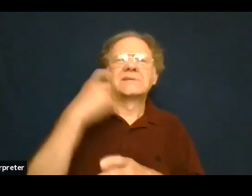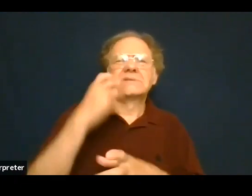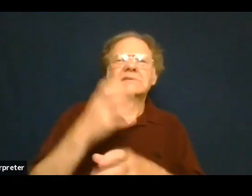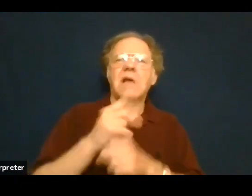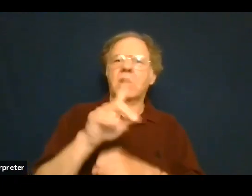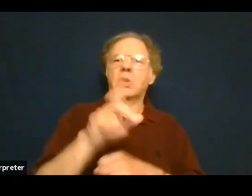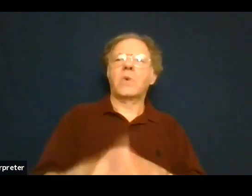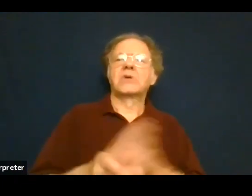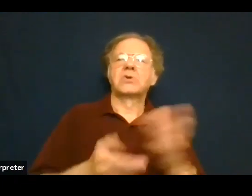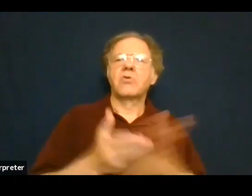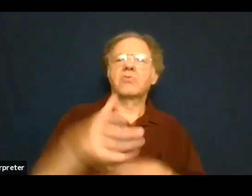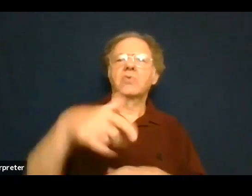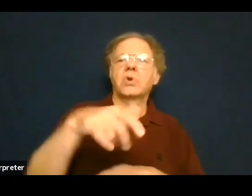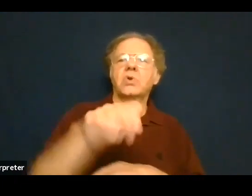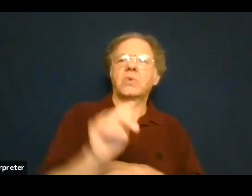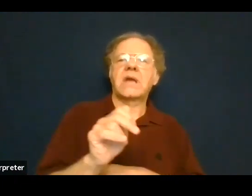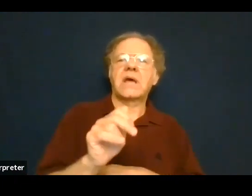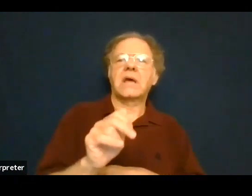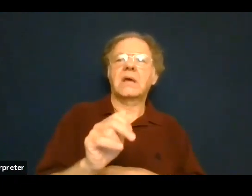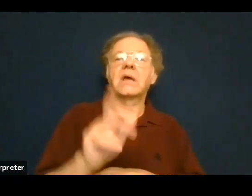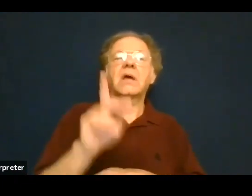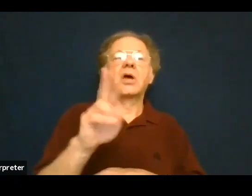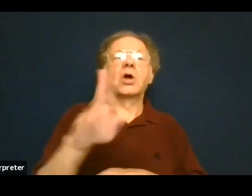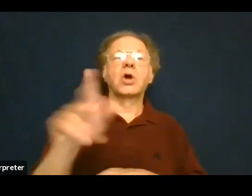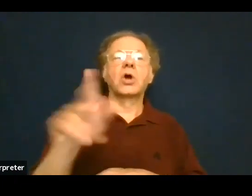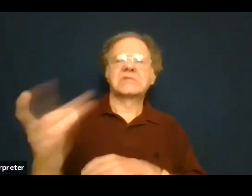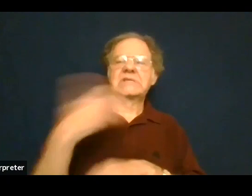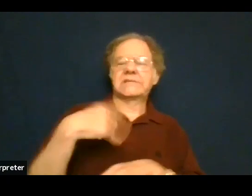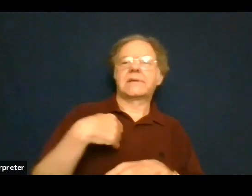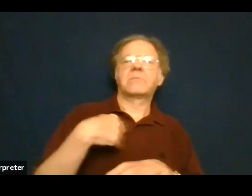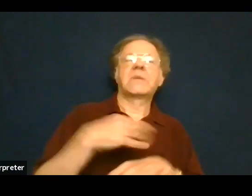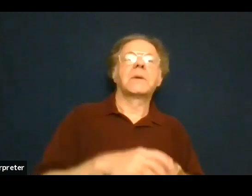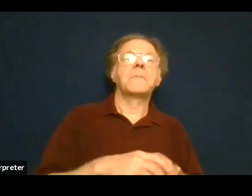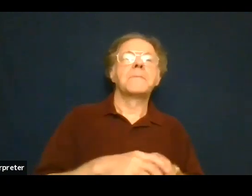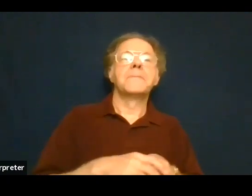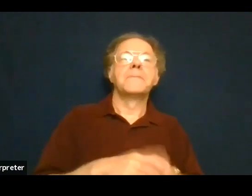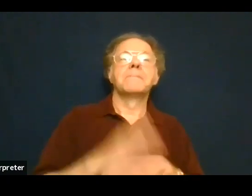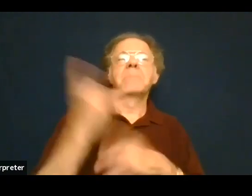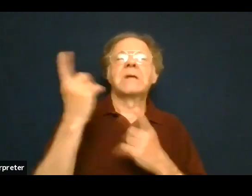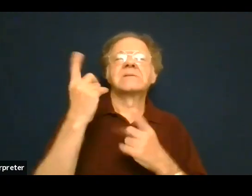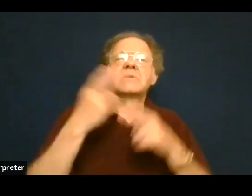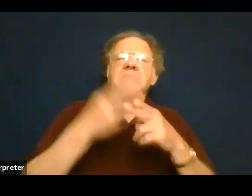that Krista sent to me. And someone said they noticed a substantial amount of research